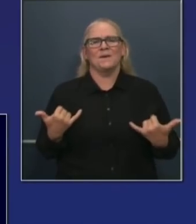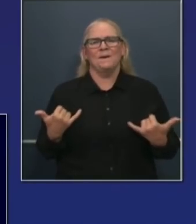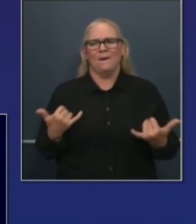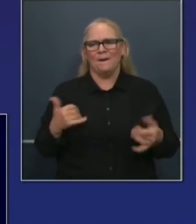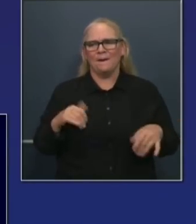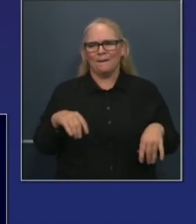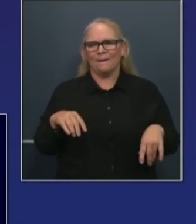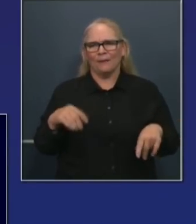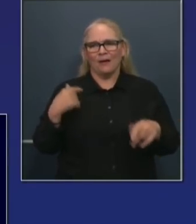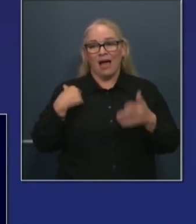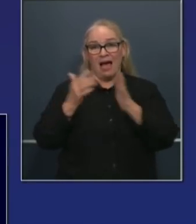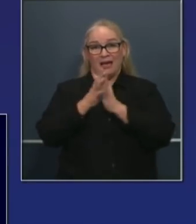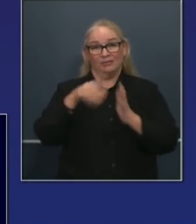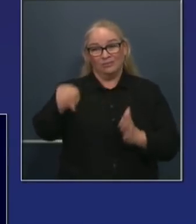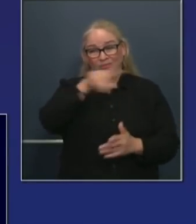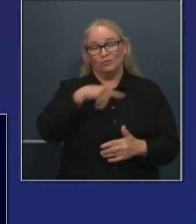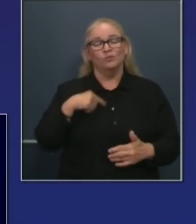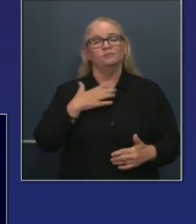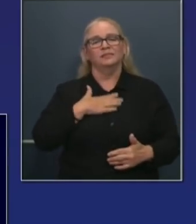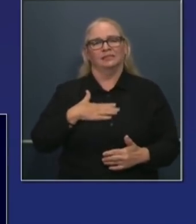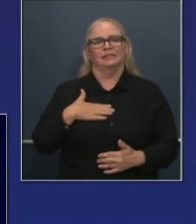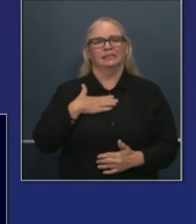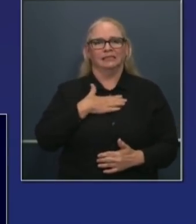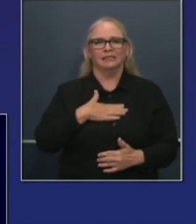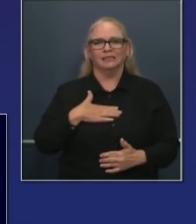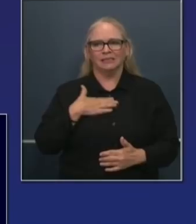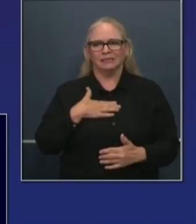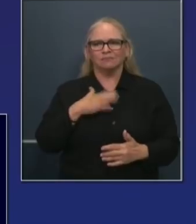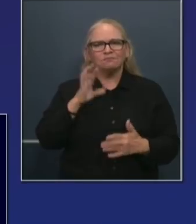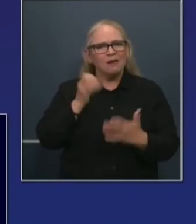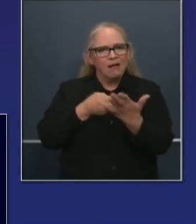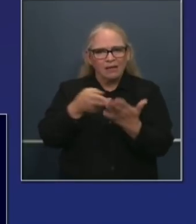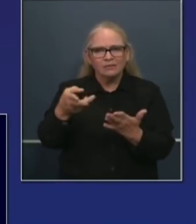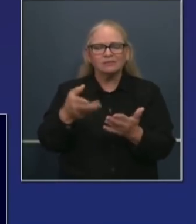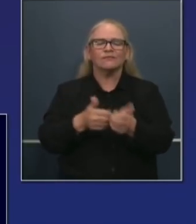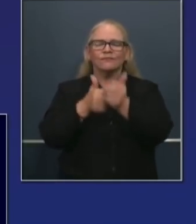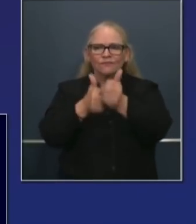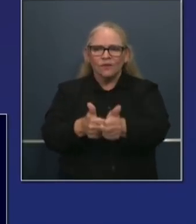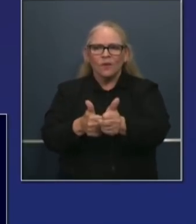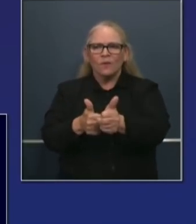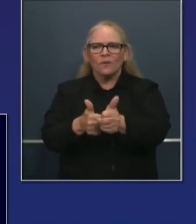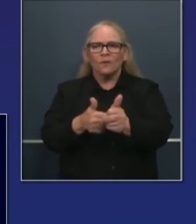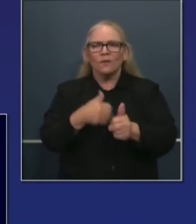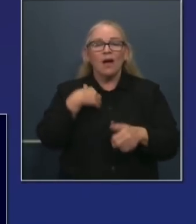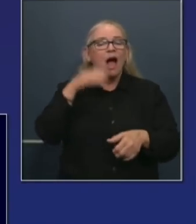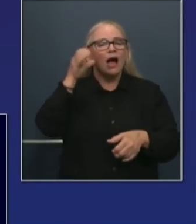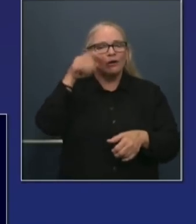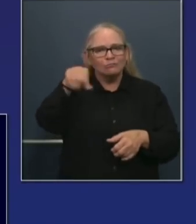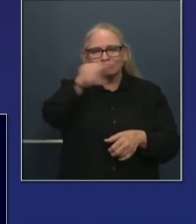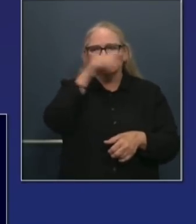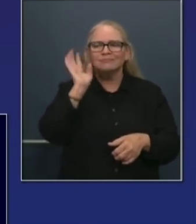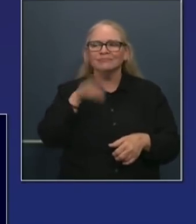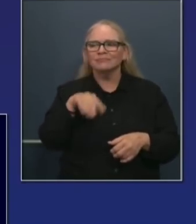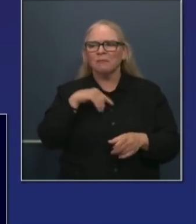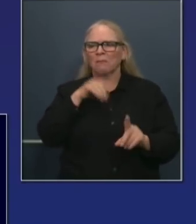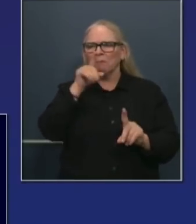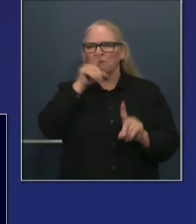WE'VE GOT A CONSTRAINT IN THE TIME LINE AND IN THE SPIRIT OF THE HAND WE HAVE AN OPEN FIST AND THE BUSINESS LEADERS OUT